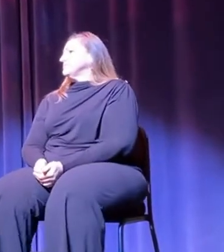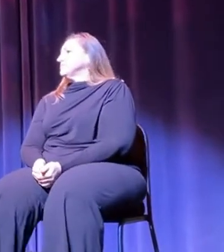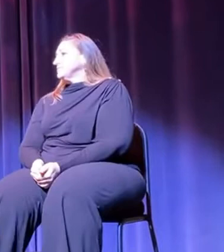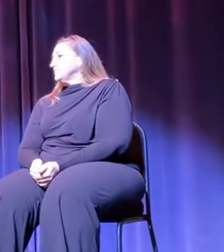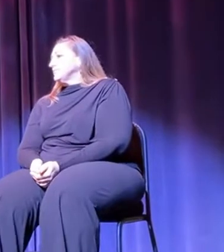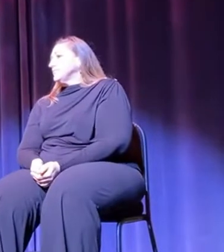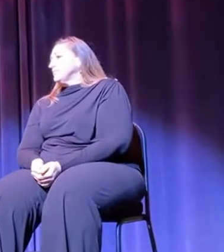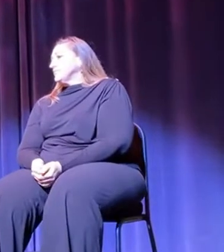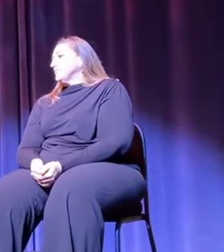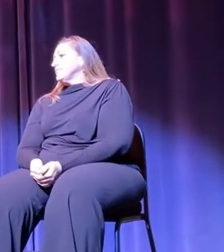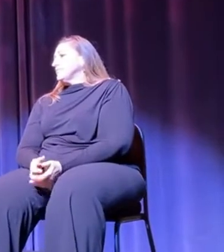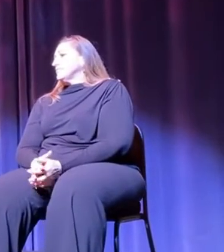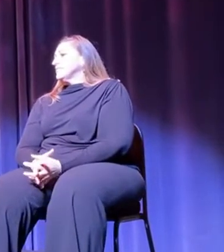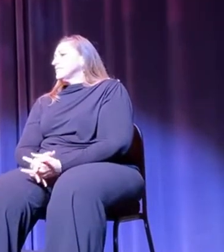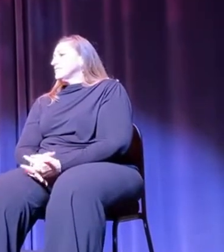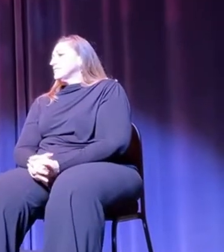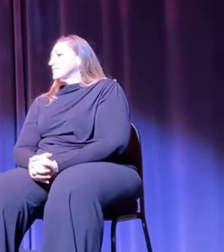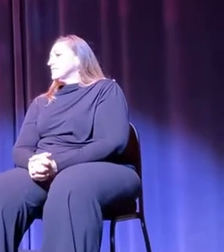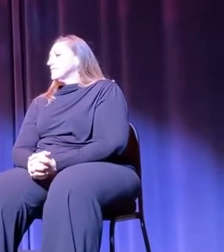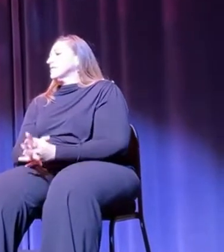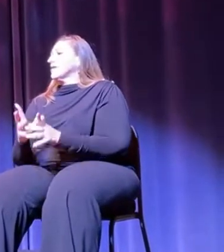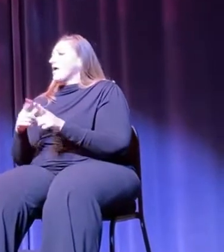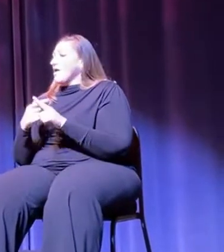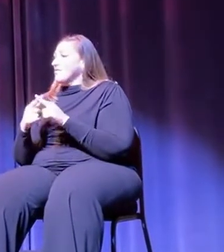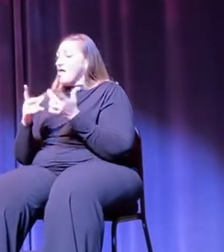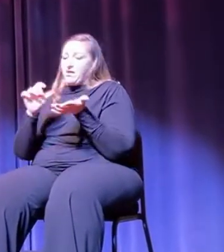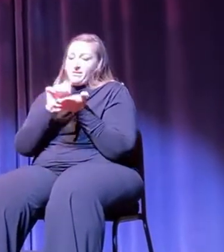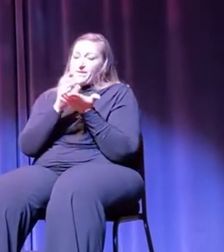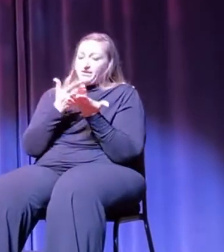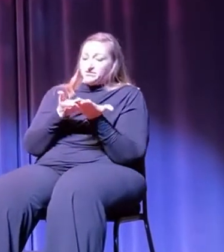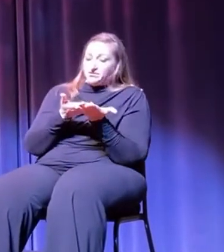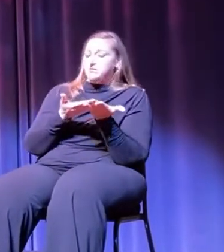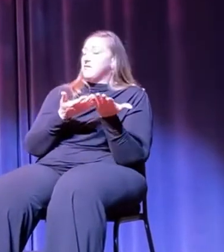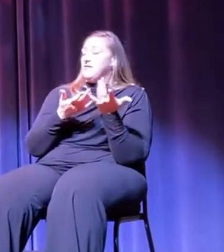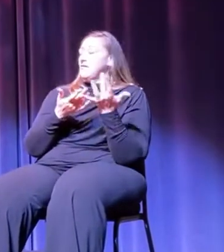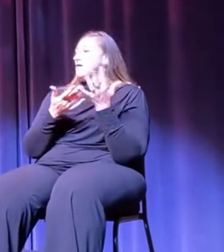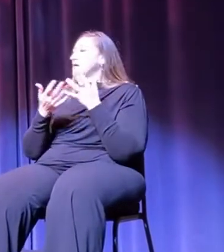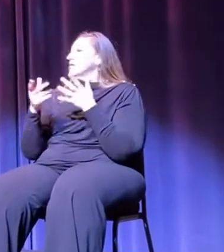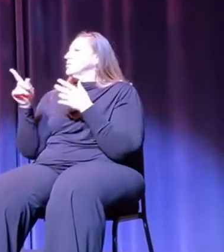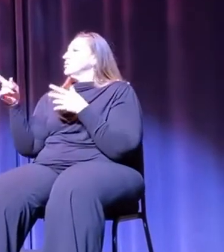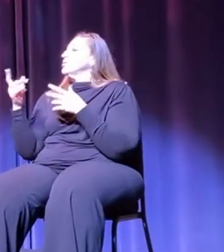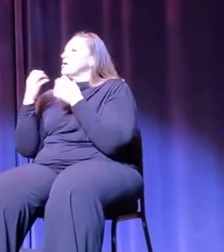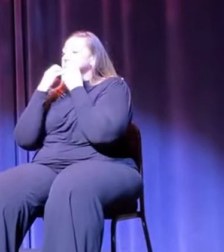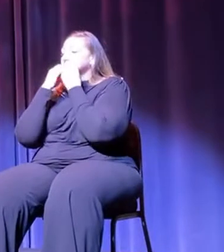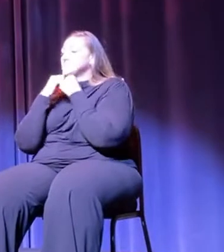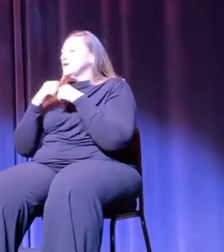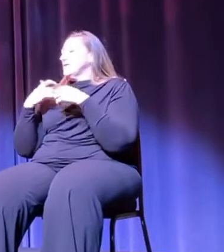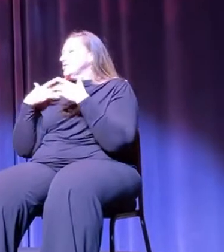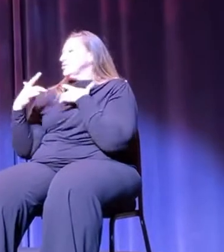and then always just like going to the page as much as you are carrying that and concerned of like